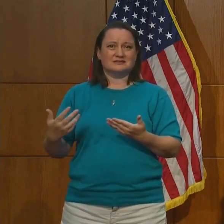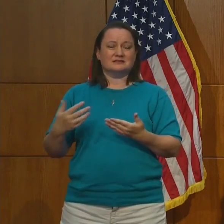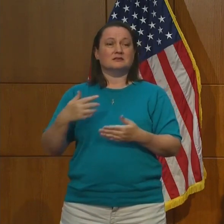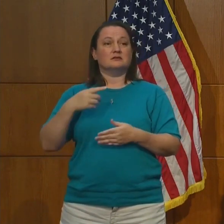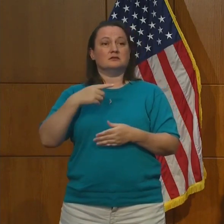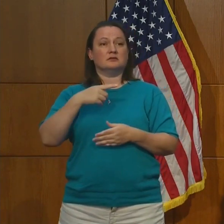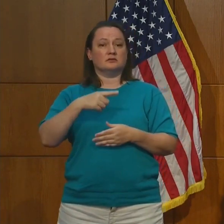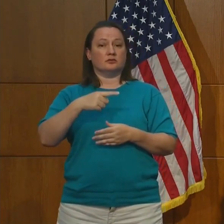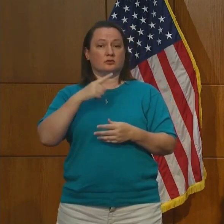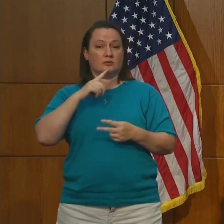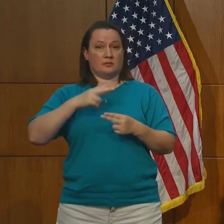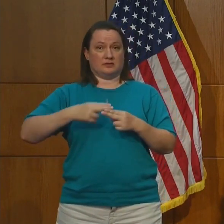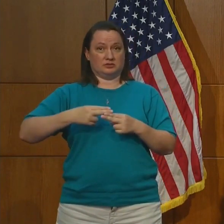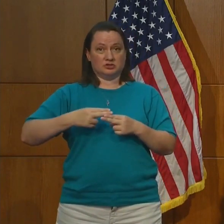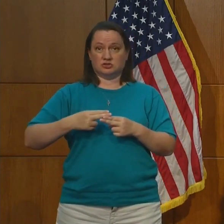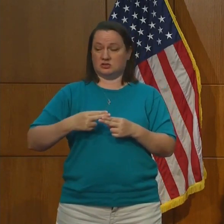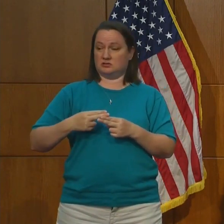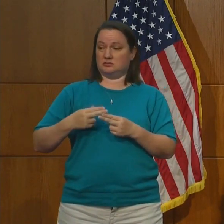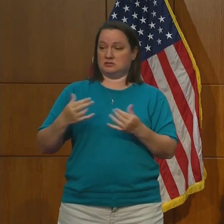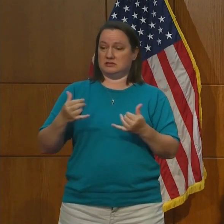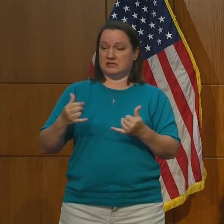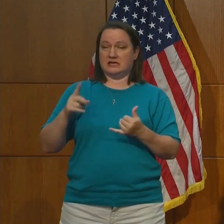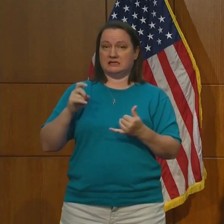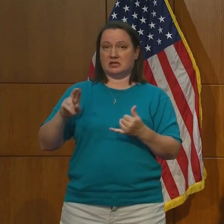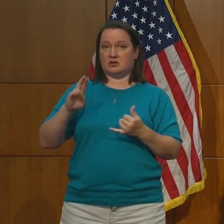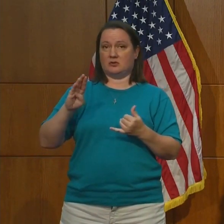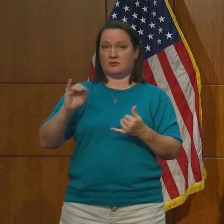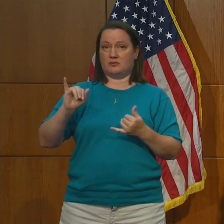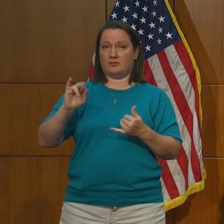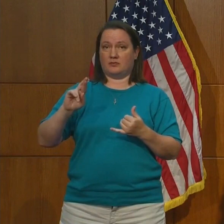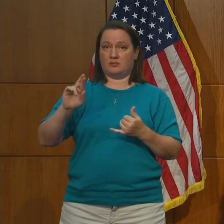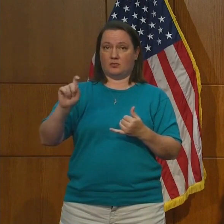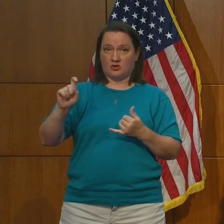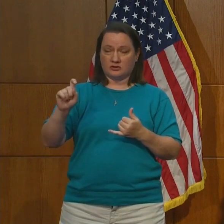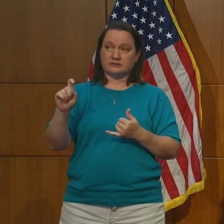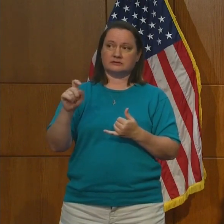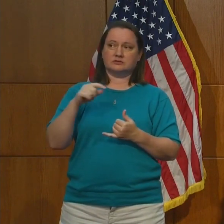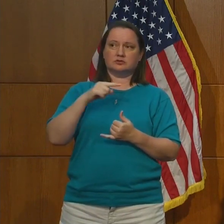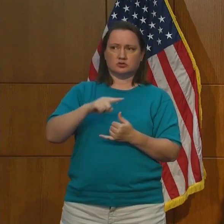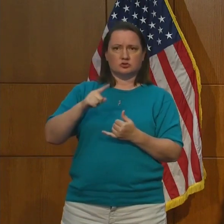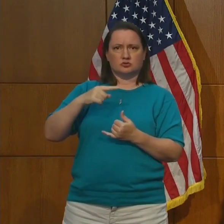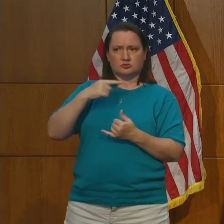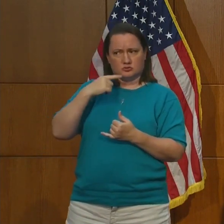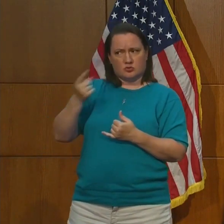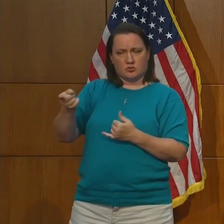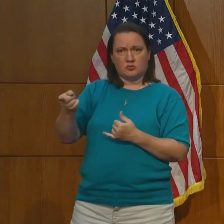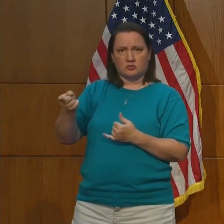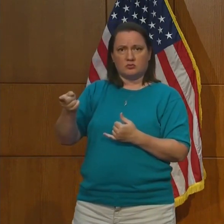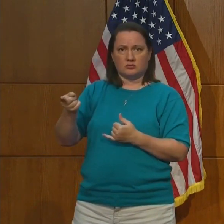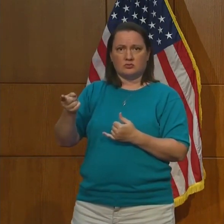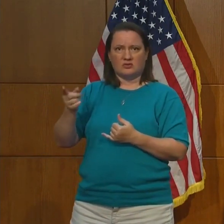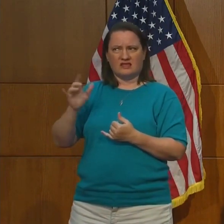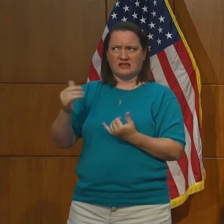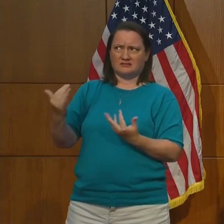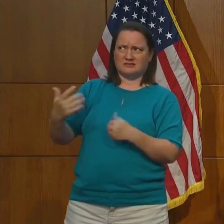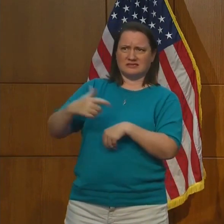WEEK OR MORE NOW TO GET COULD DETECT WILL ACT. ARE YOU RUNNING STUFF. THAT ISSUE WITH